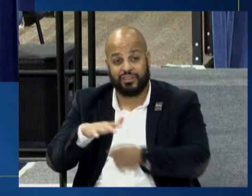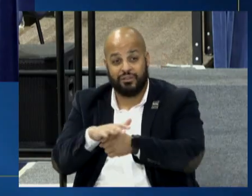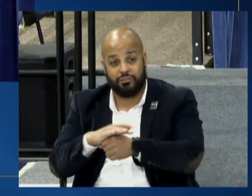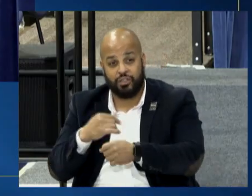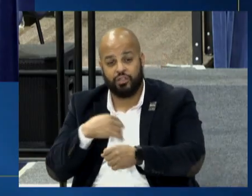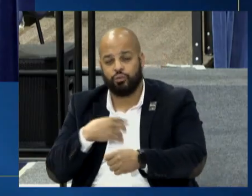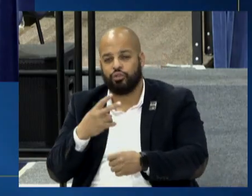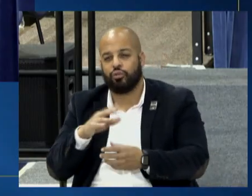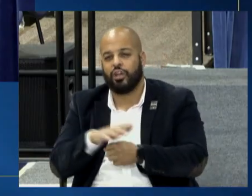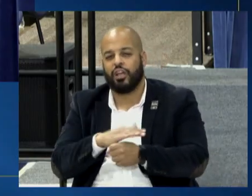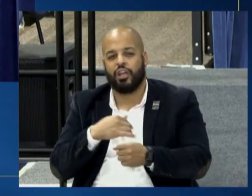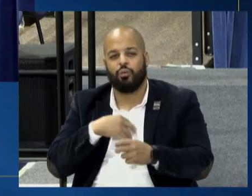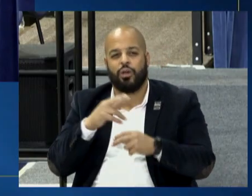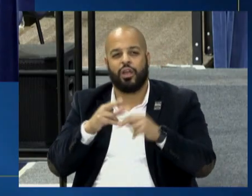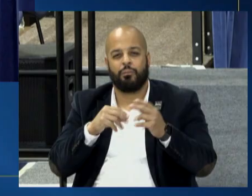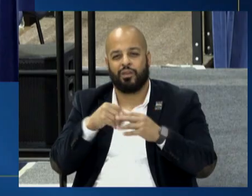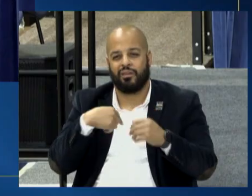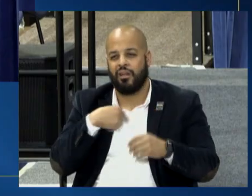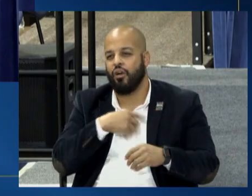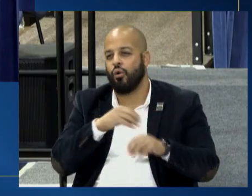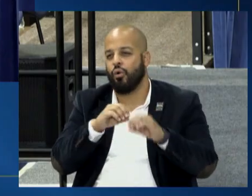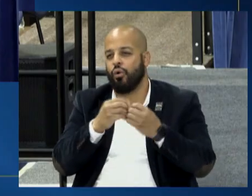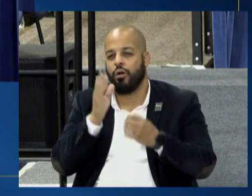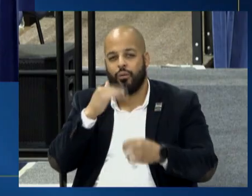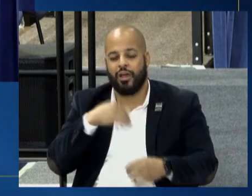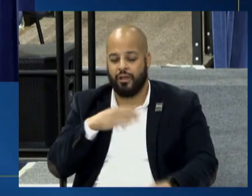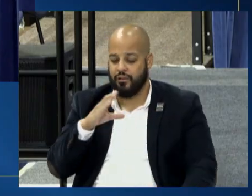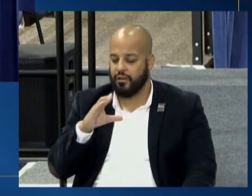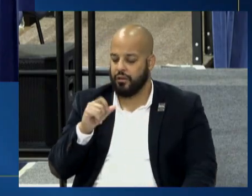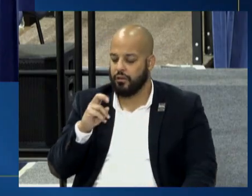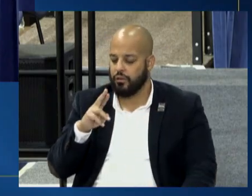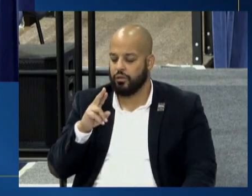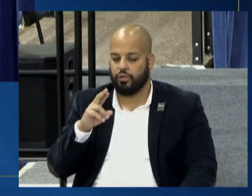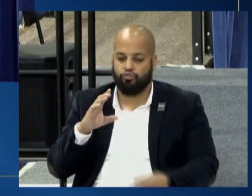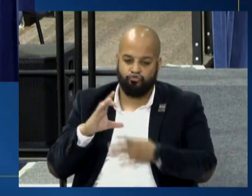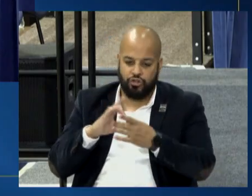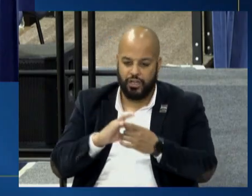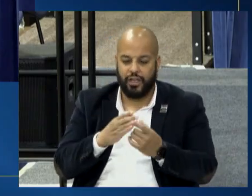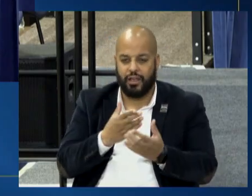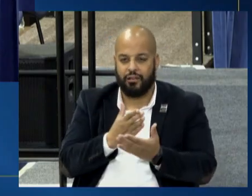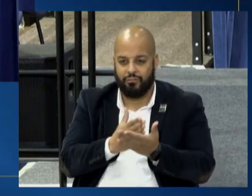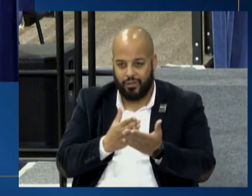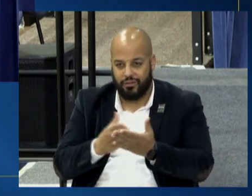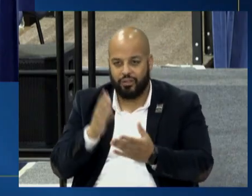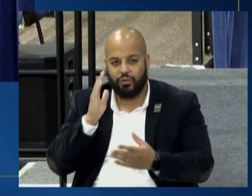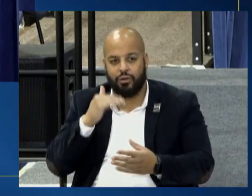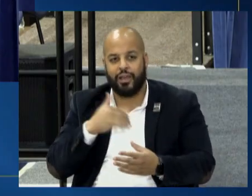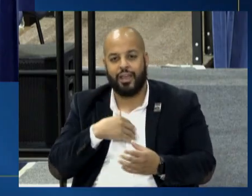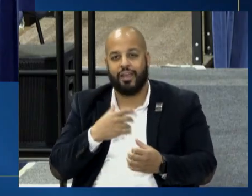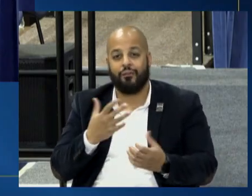our own organization that will have cancer-related elements as well as others is prevention. So, how